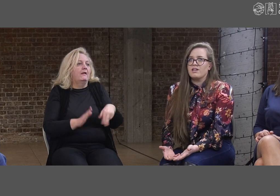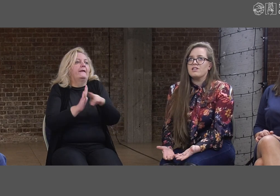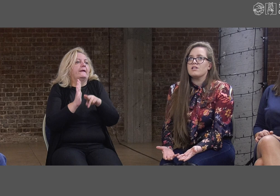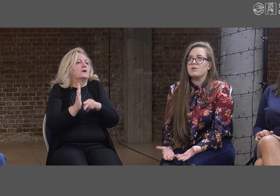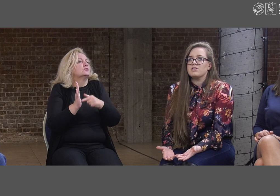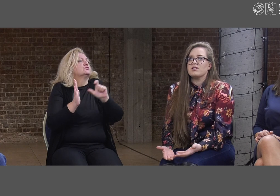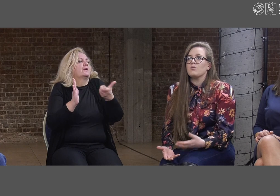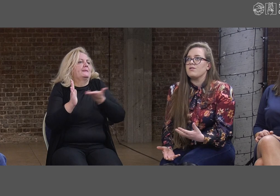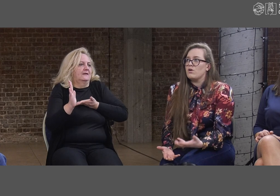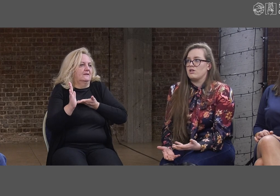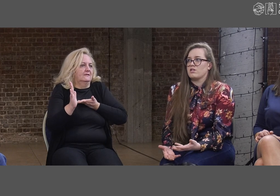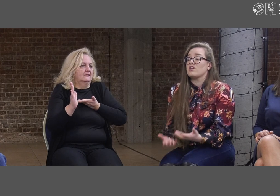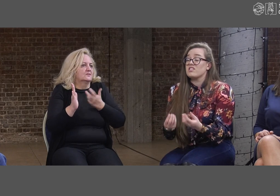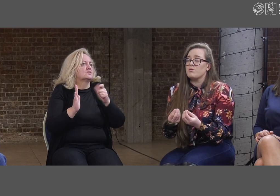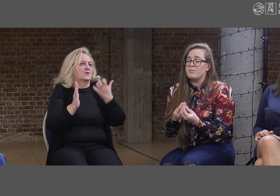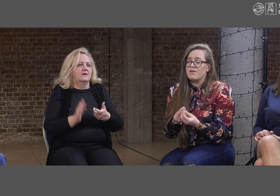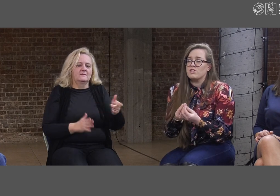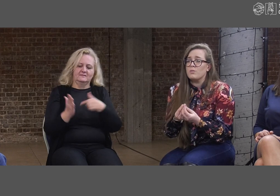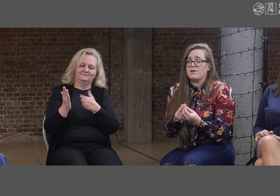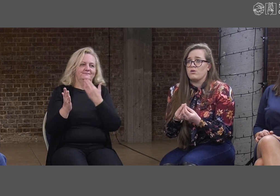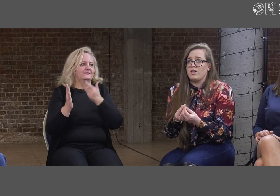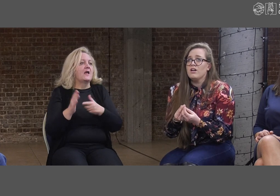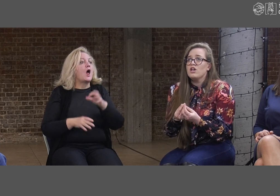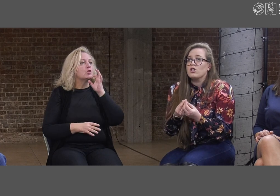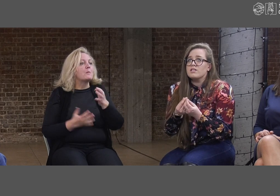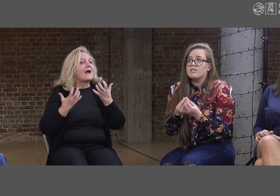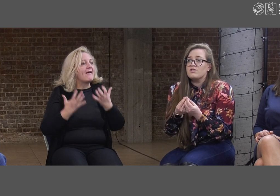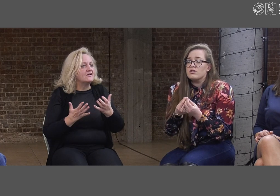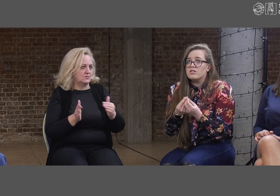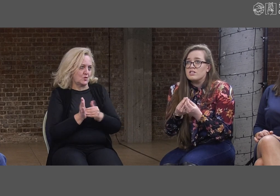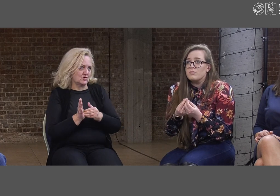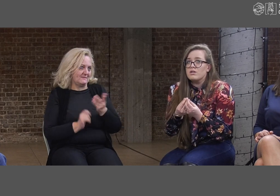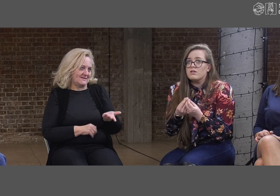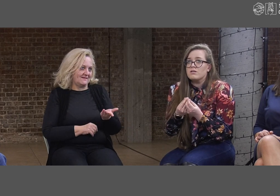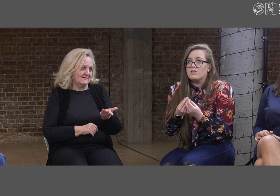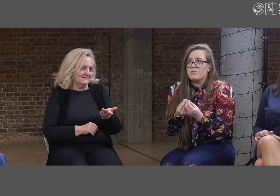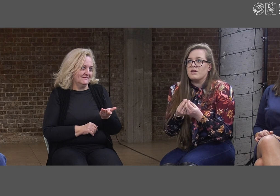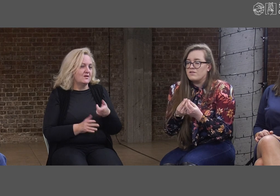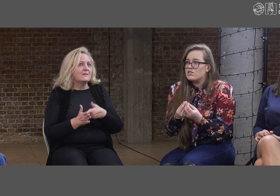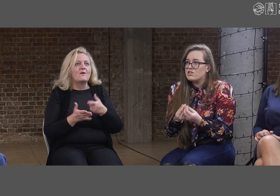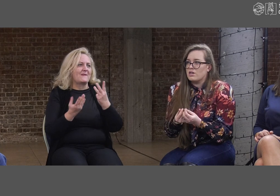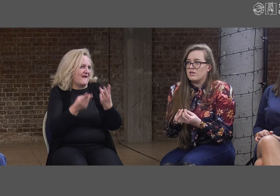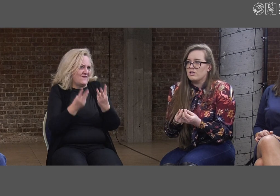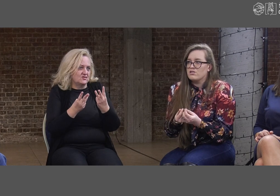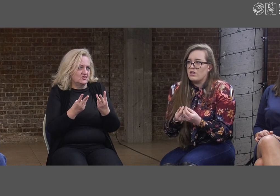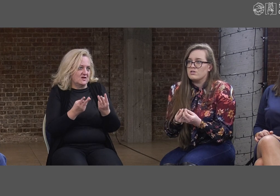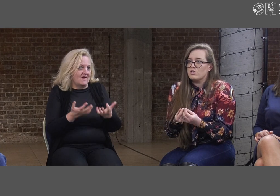if nobody is going to out of goodwill want to, and sometimes really good will, this is sometimes probably the most important part,